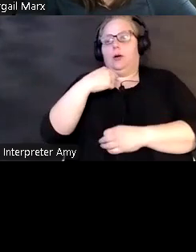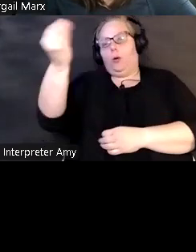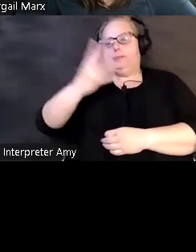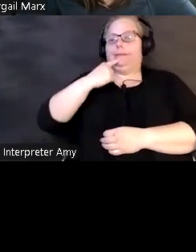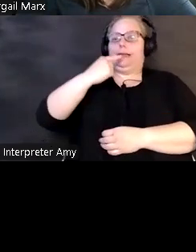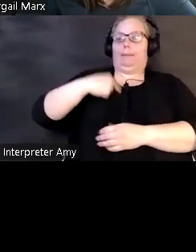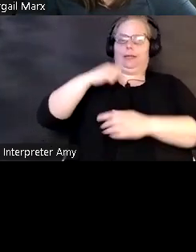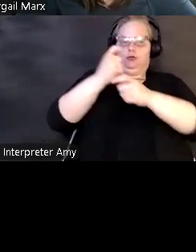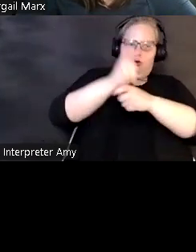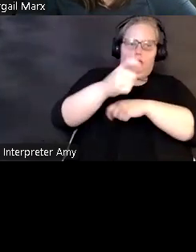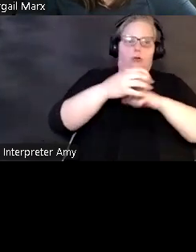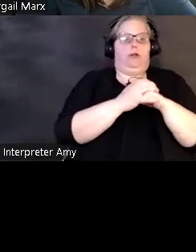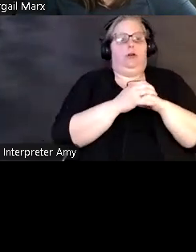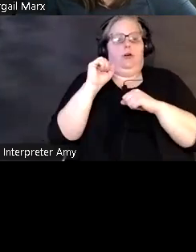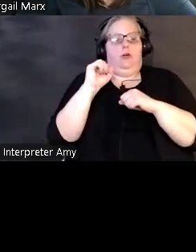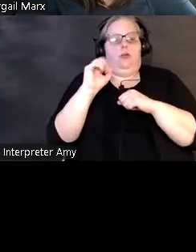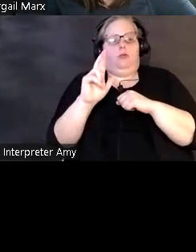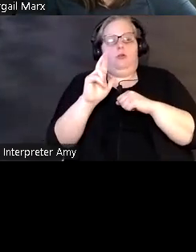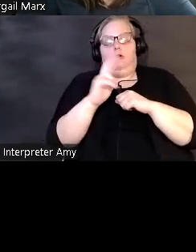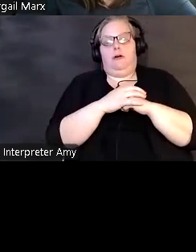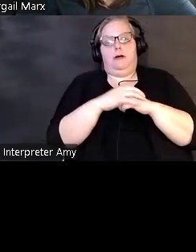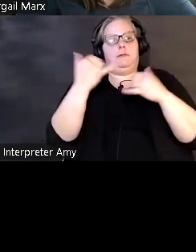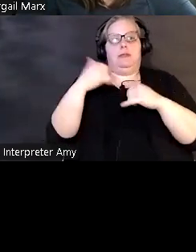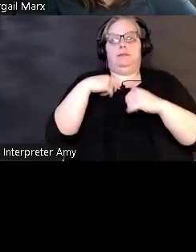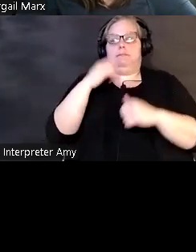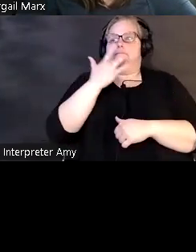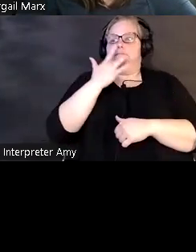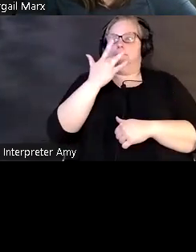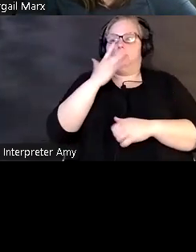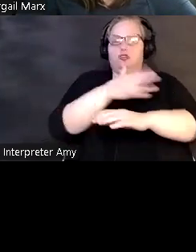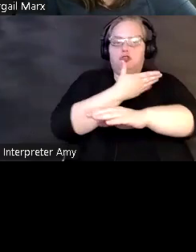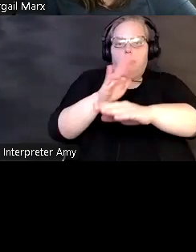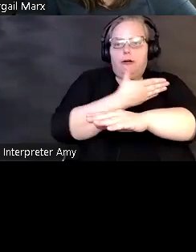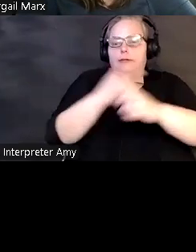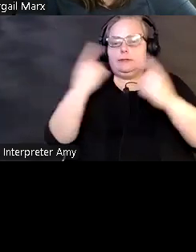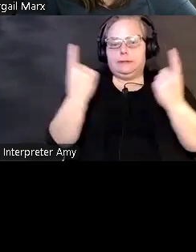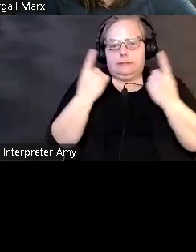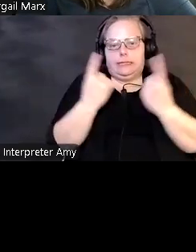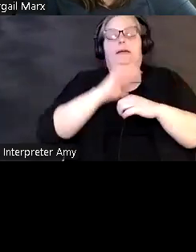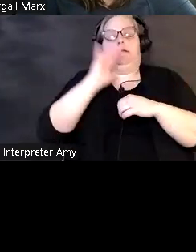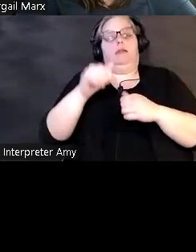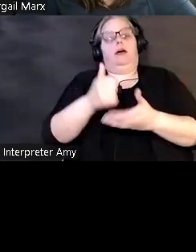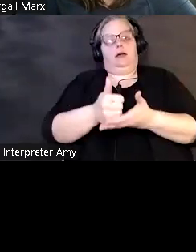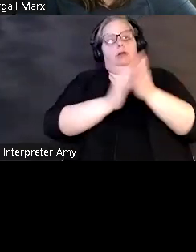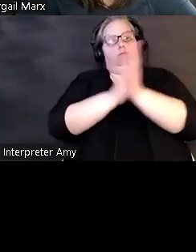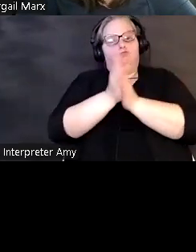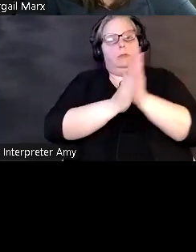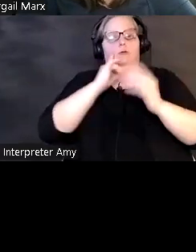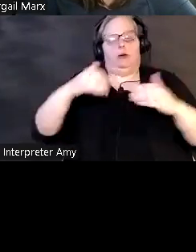just -- play my favorite song list, some of those things can be motivating for kids to do,